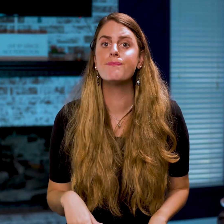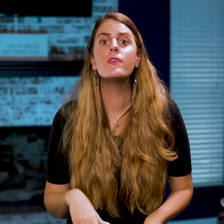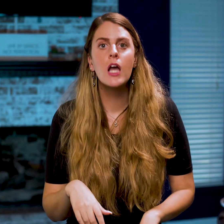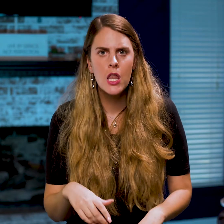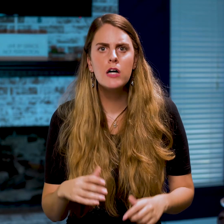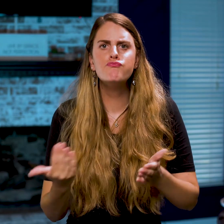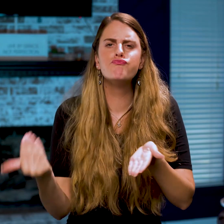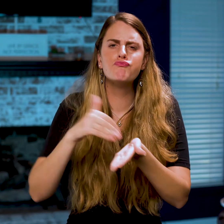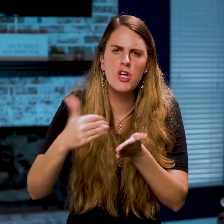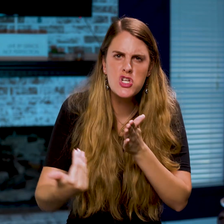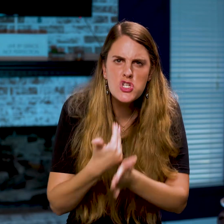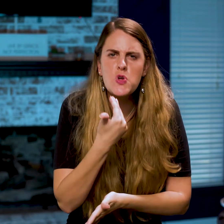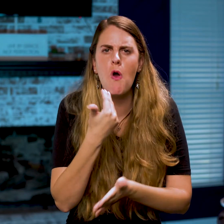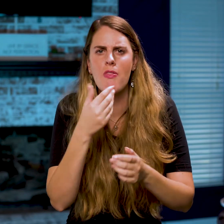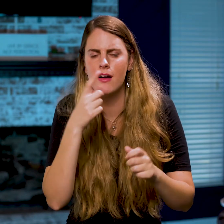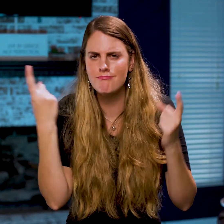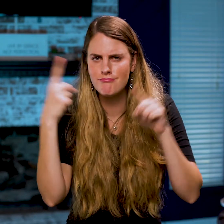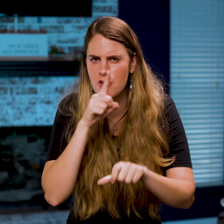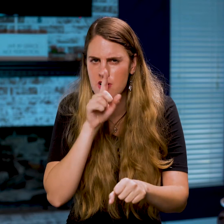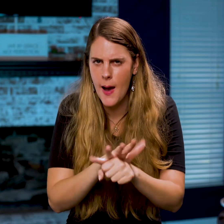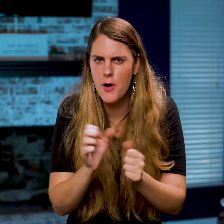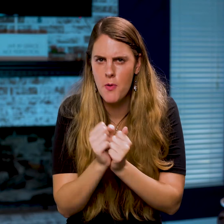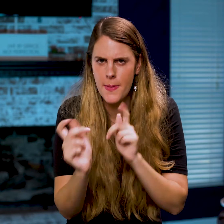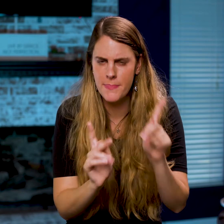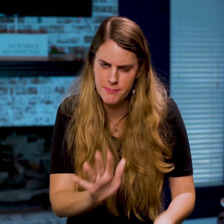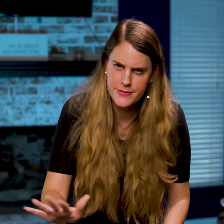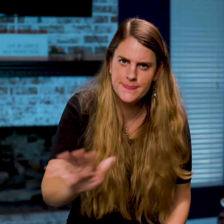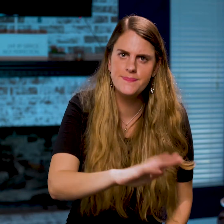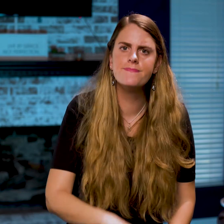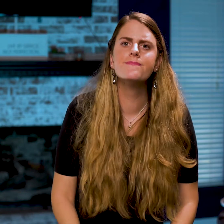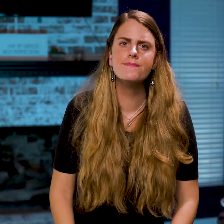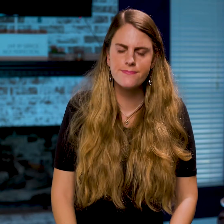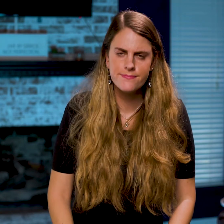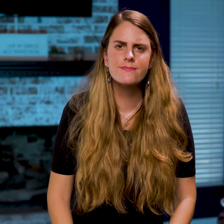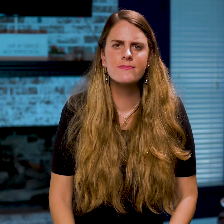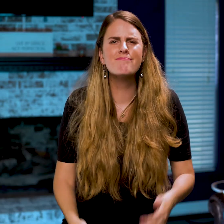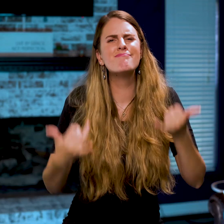then renews the covenant with the people.